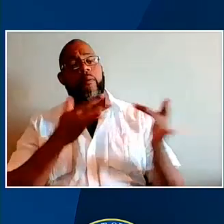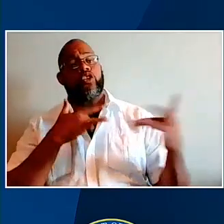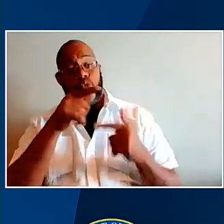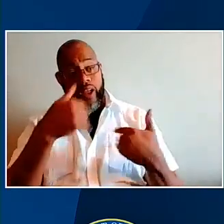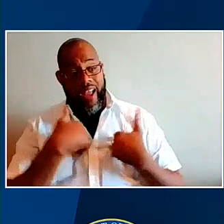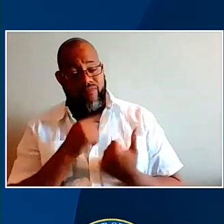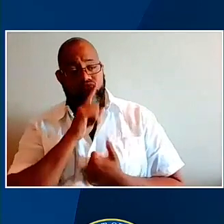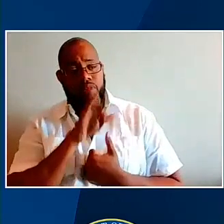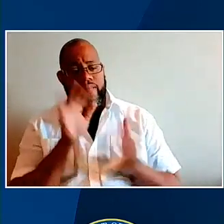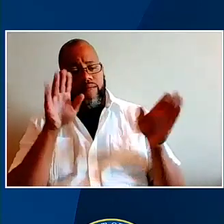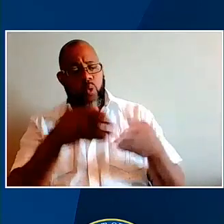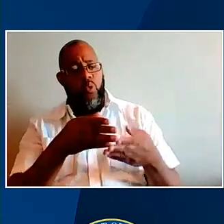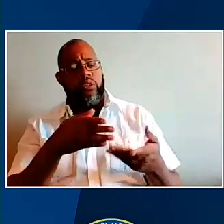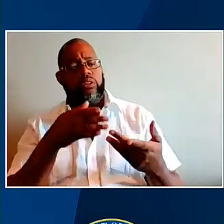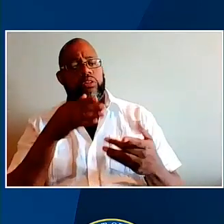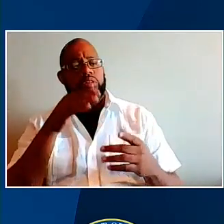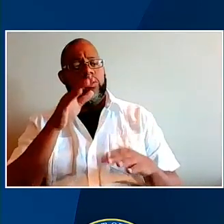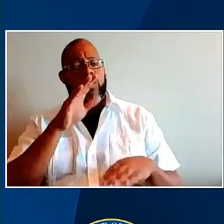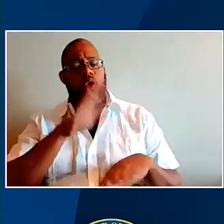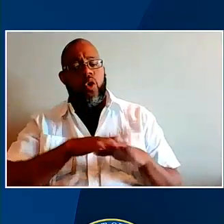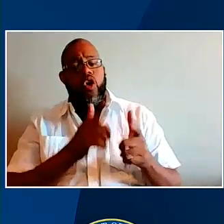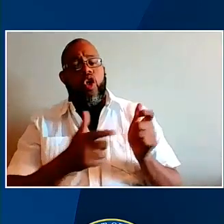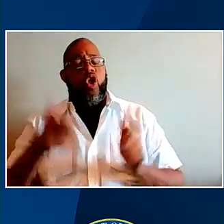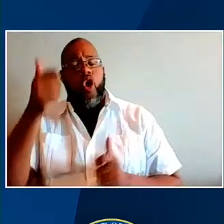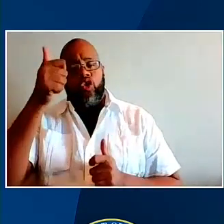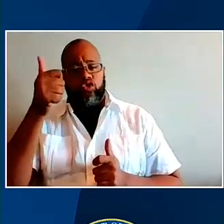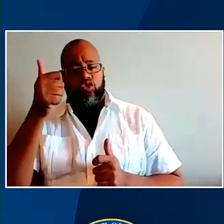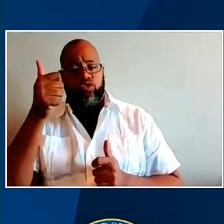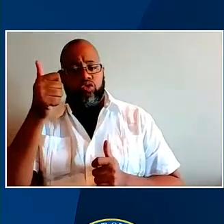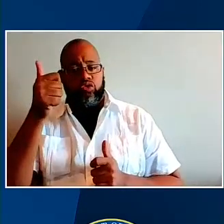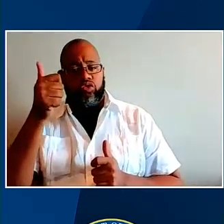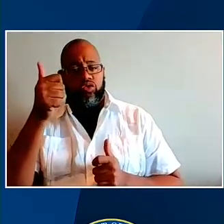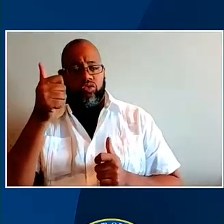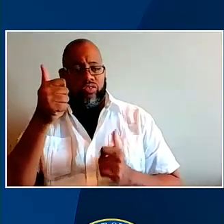focused at large players who are operating